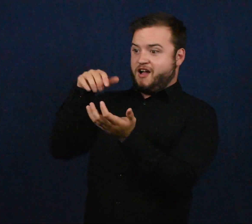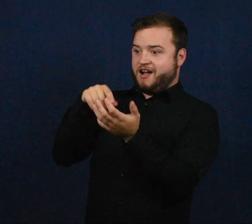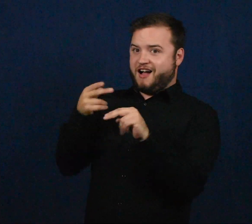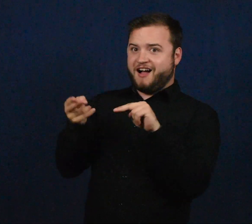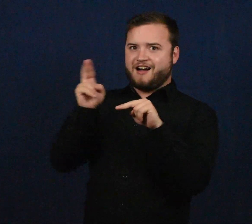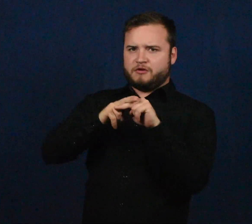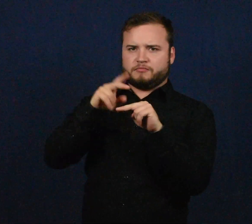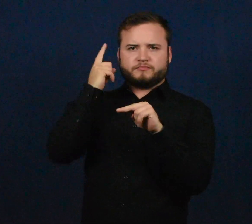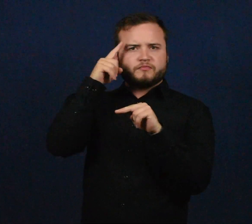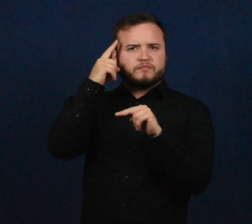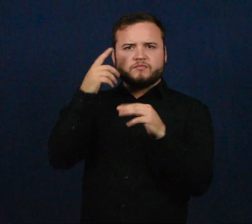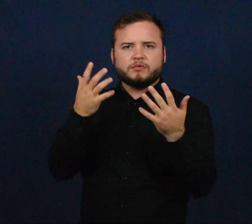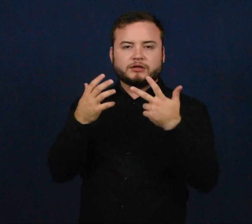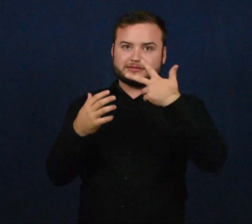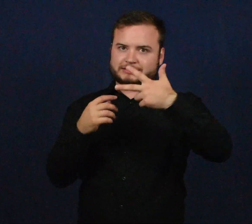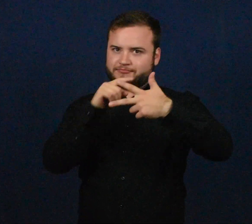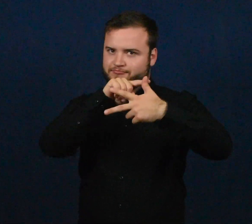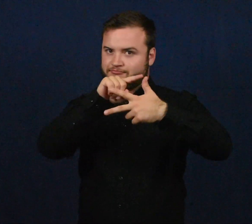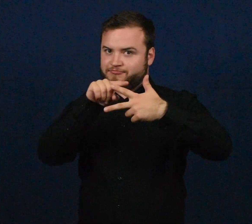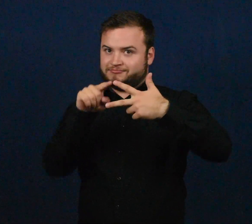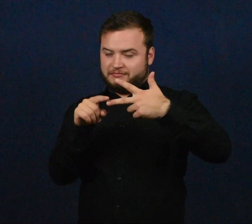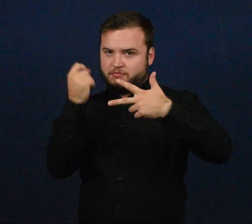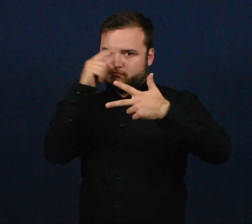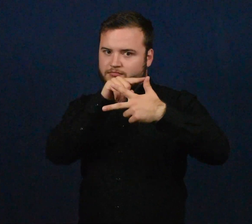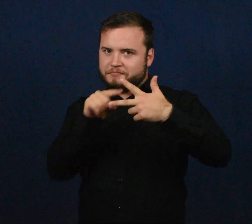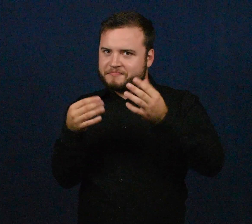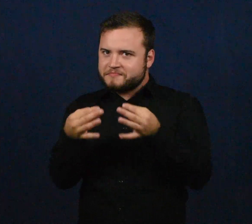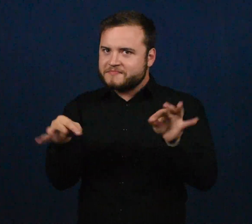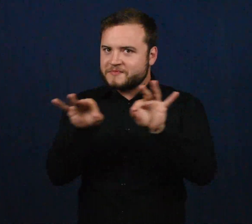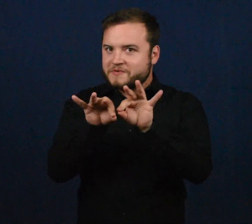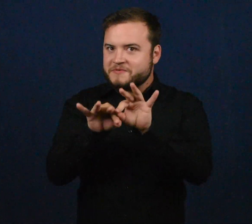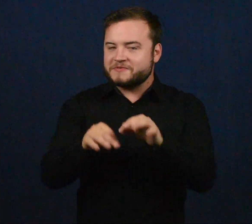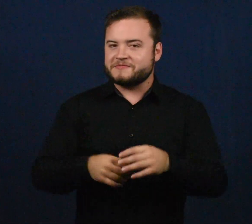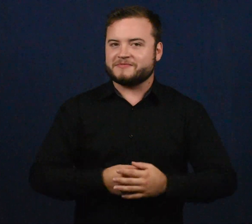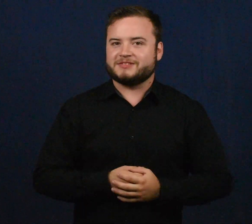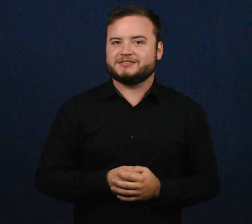We will use the increase for several important things.